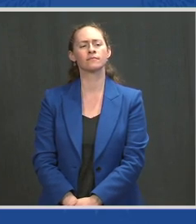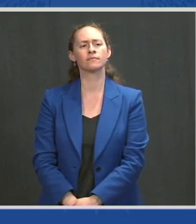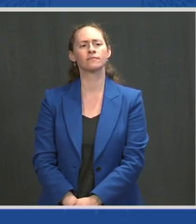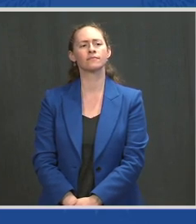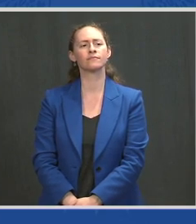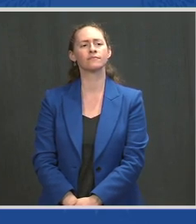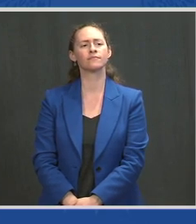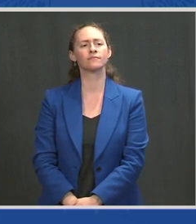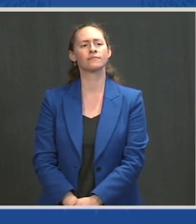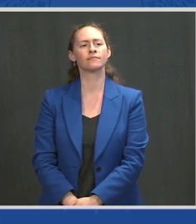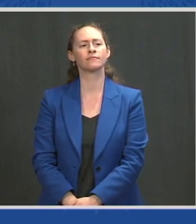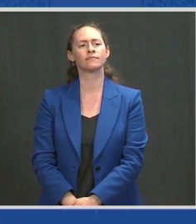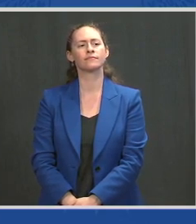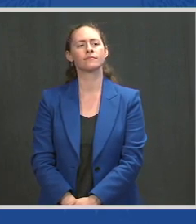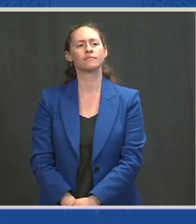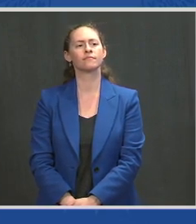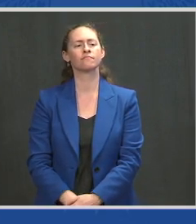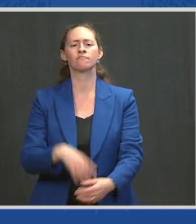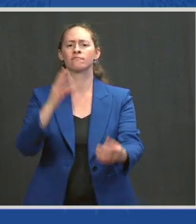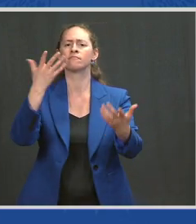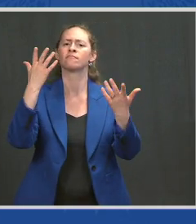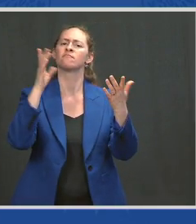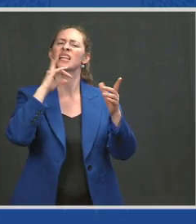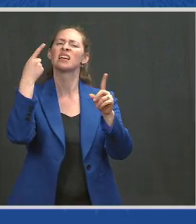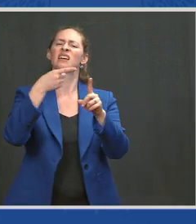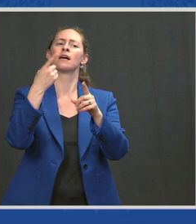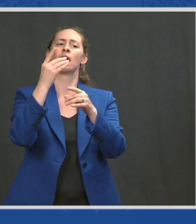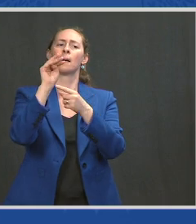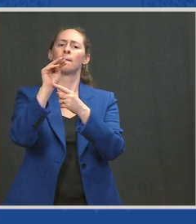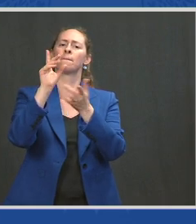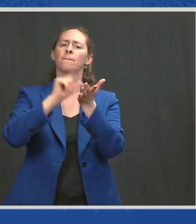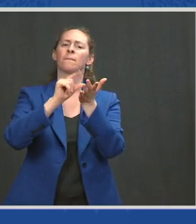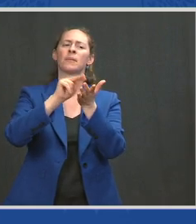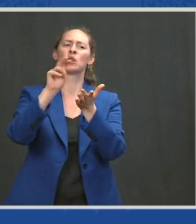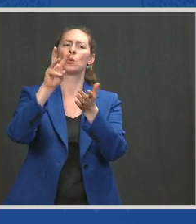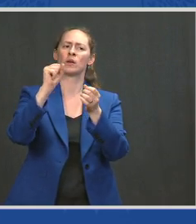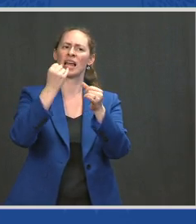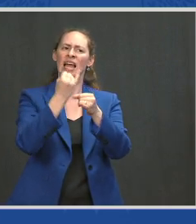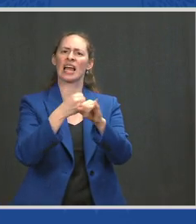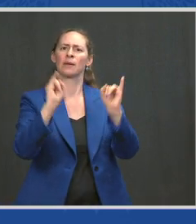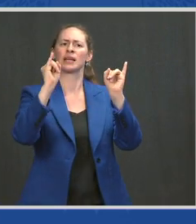So, we are essentially being forced out in Russia 30 years